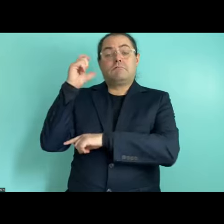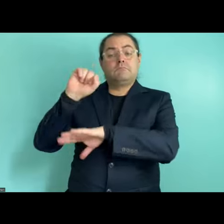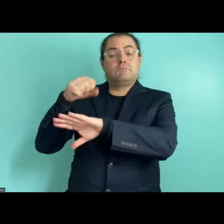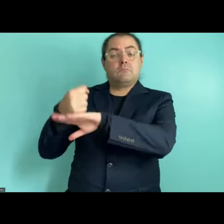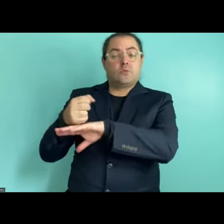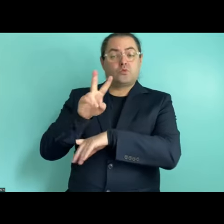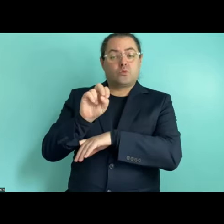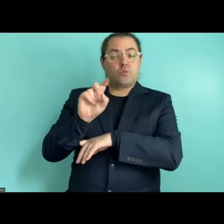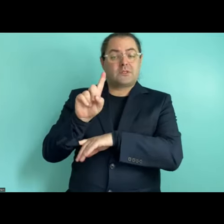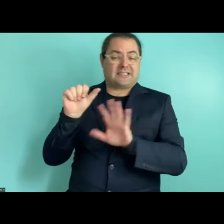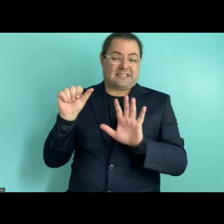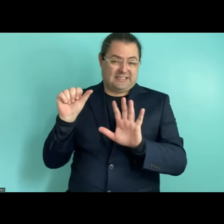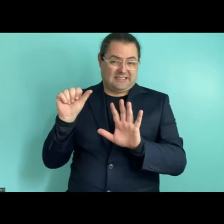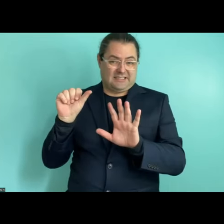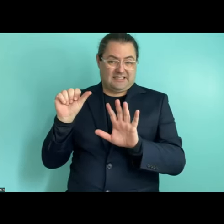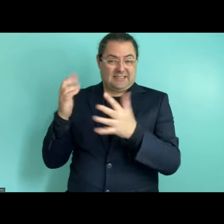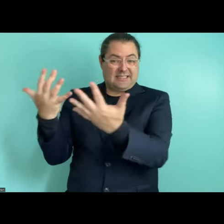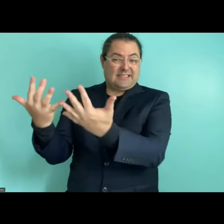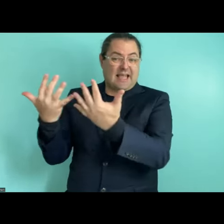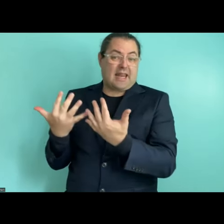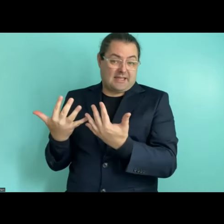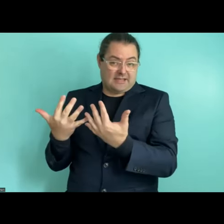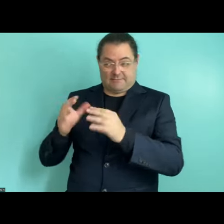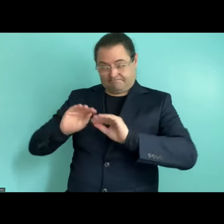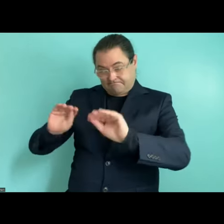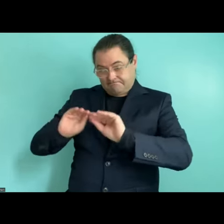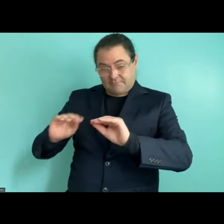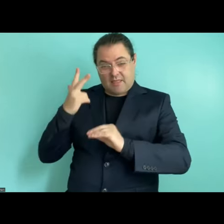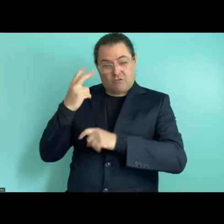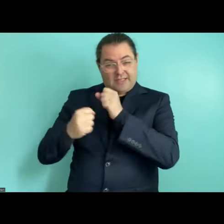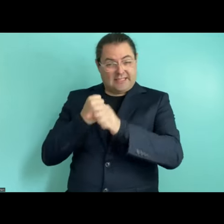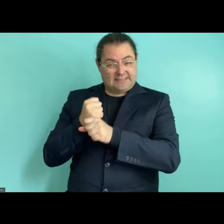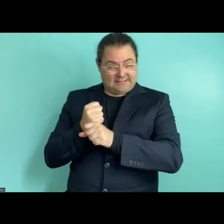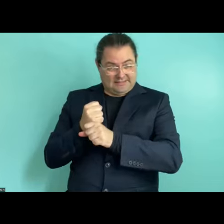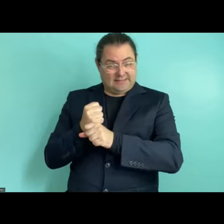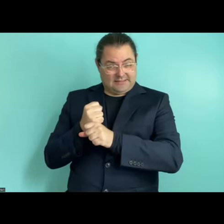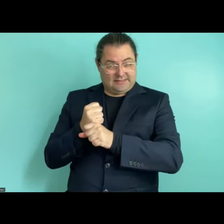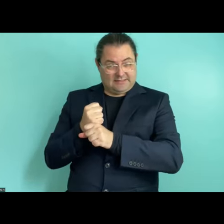with 10 minutes, and it was a three year program by thing. But as we all know that technology